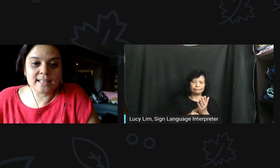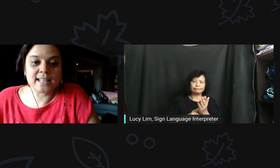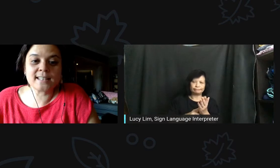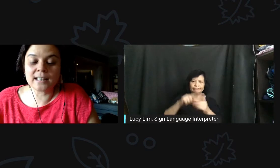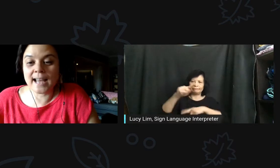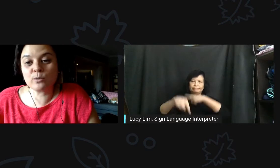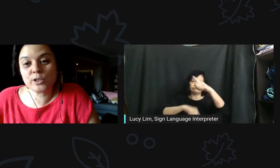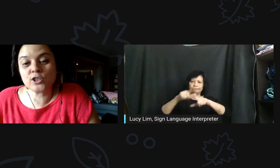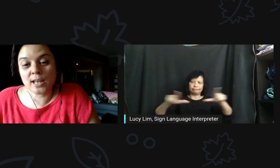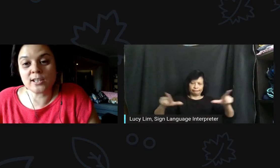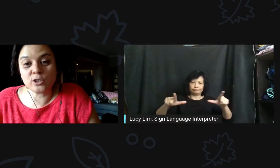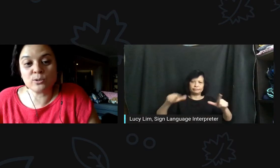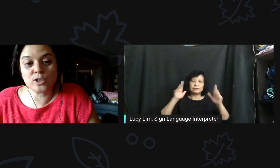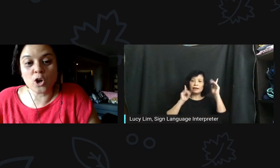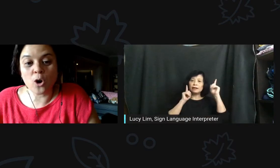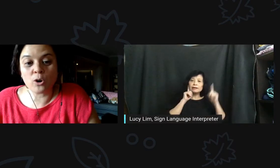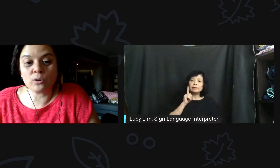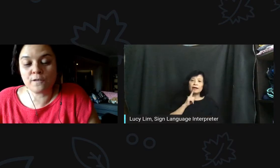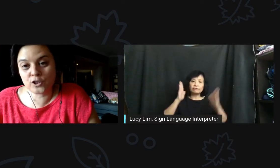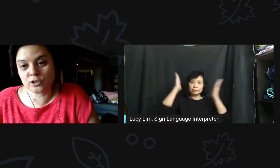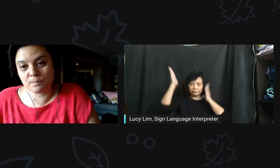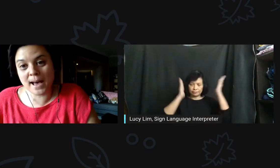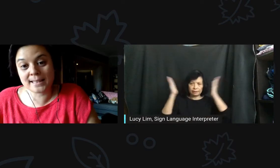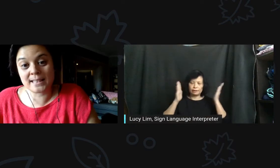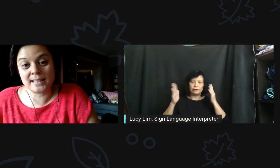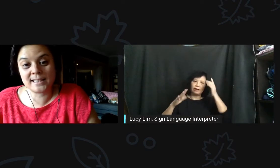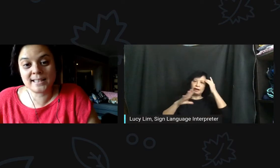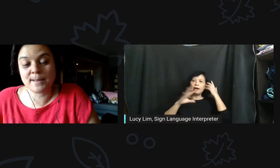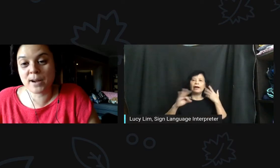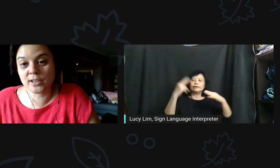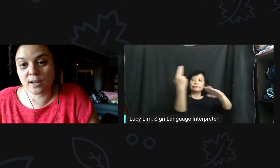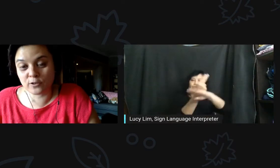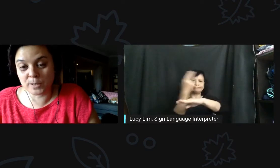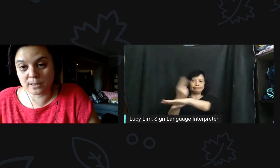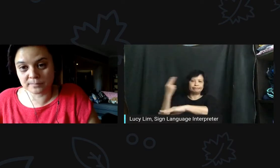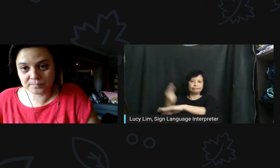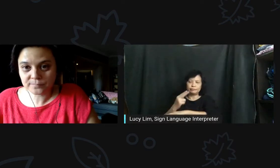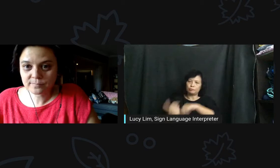and is the language that is used in all official capasities by the government.